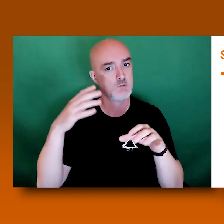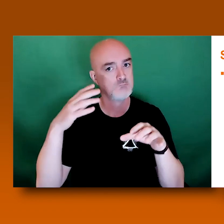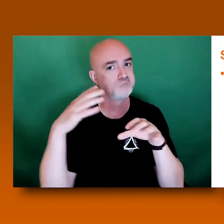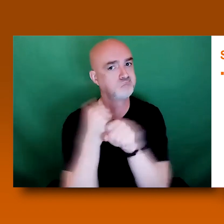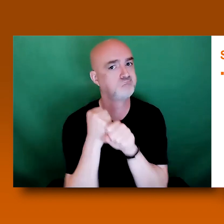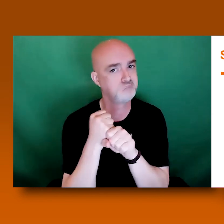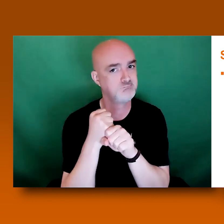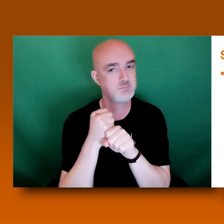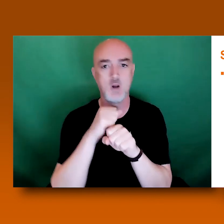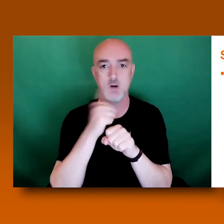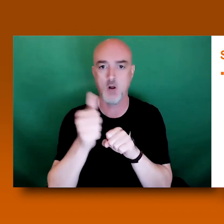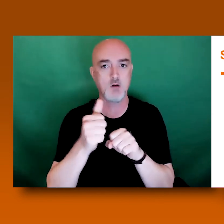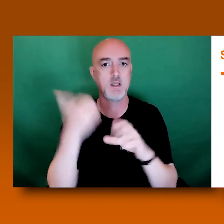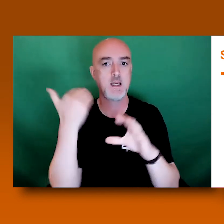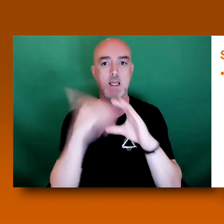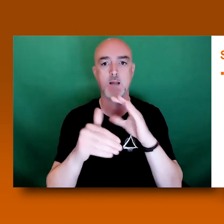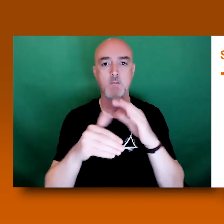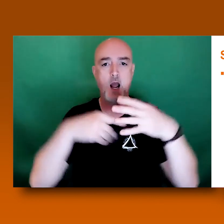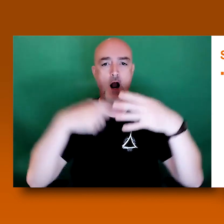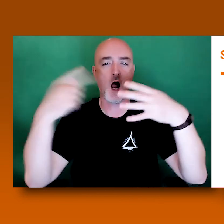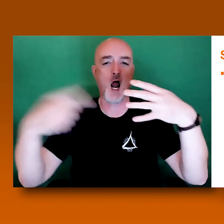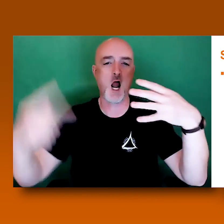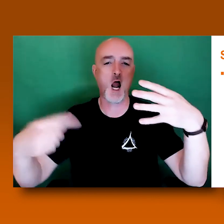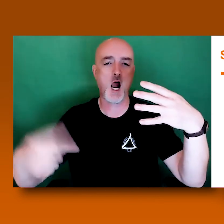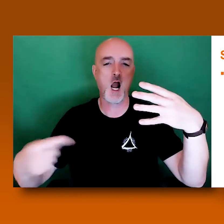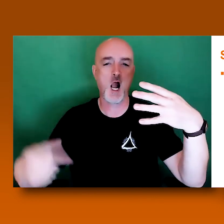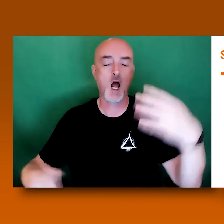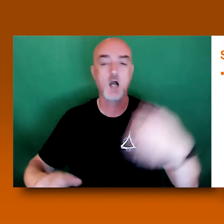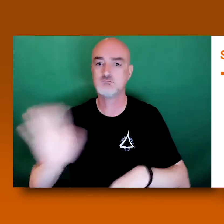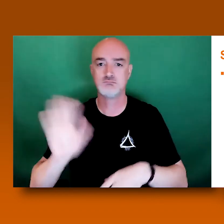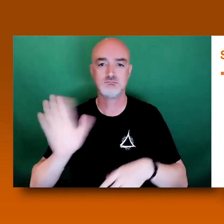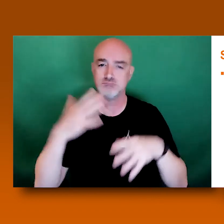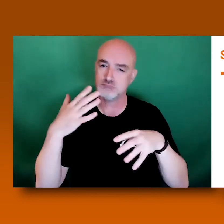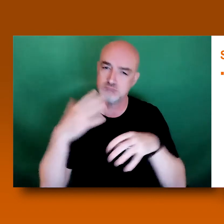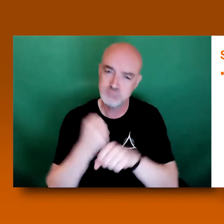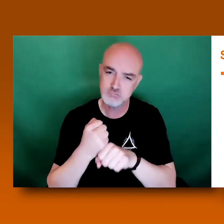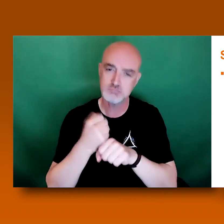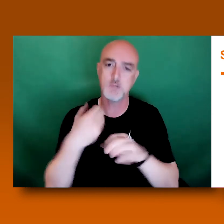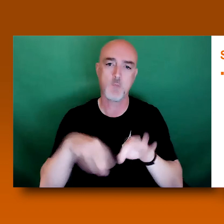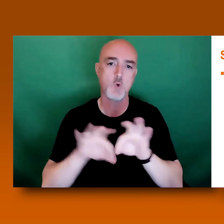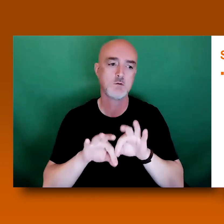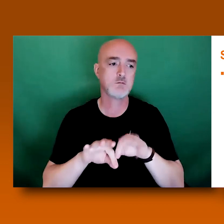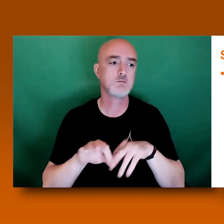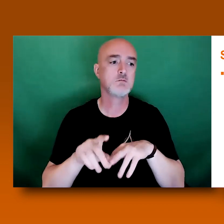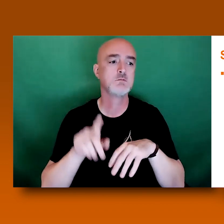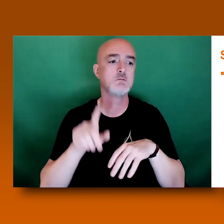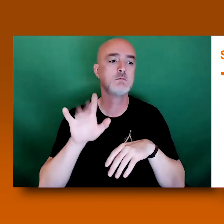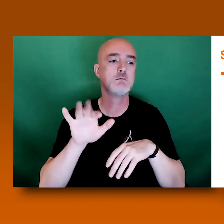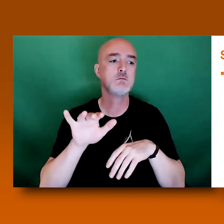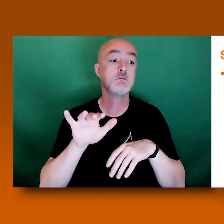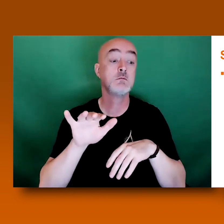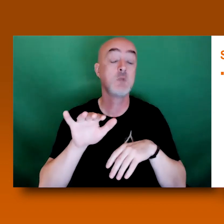Just sort of bullet-point some of your strengths but don't make it too-- don't inundate them